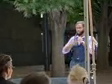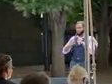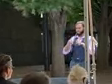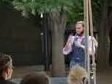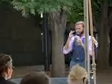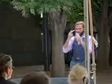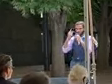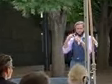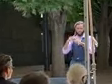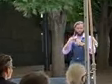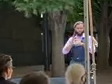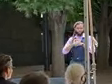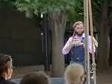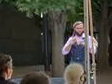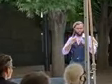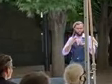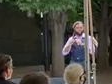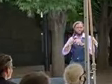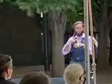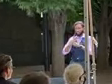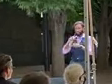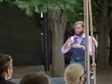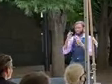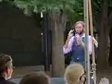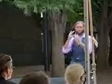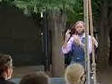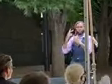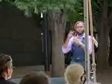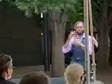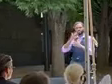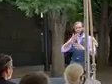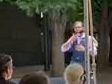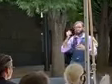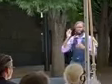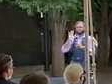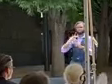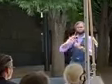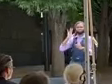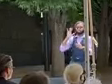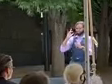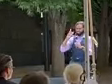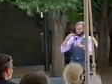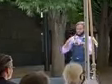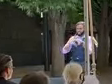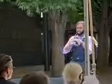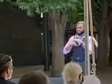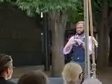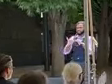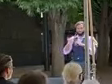and working together to make this Memorial the best in class and accessibility. Wouldn't that be great?